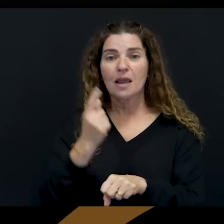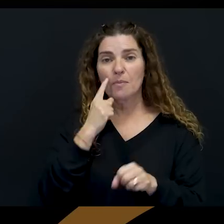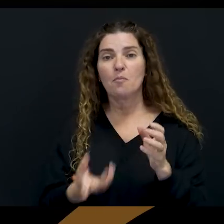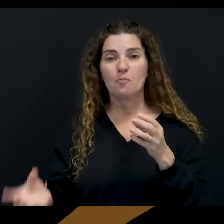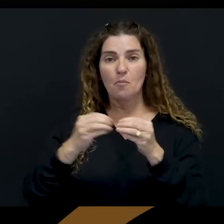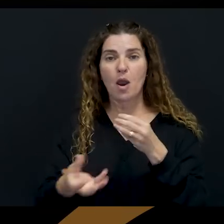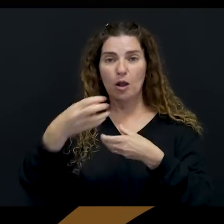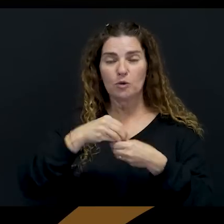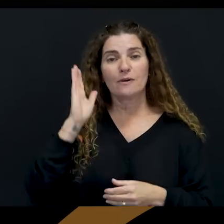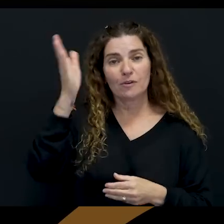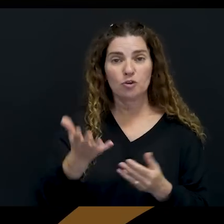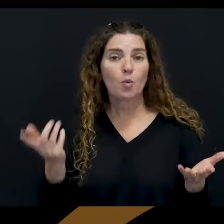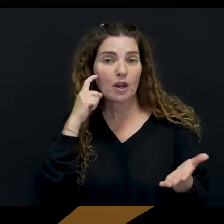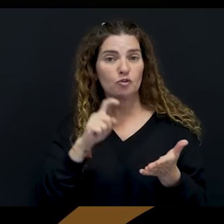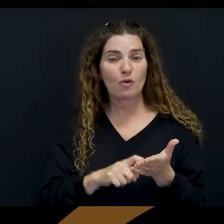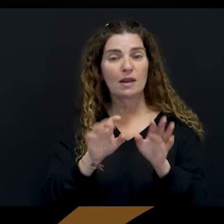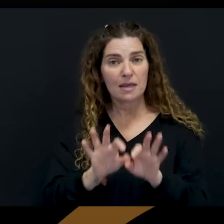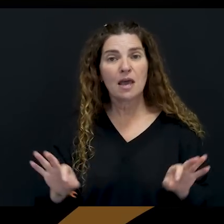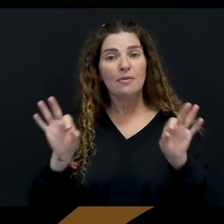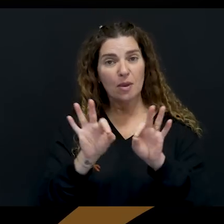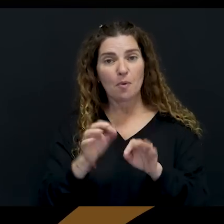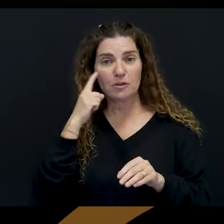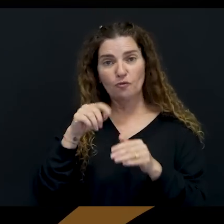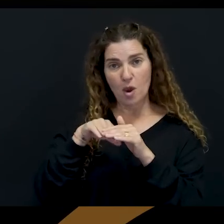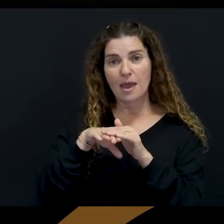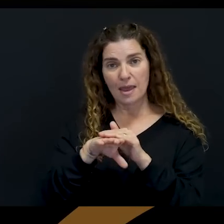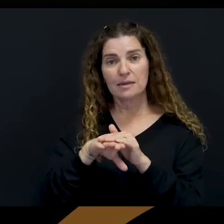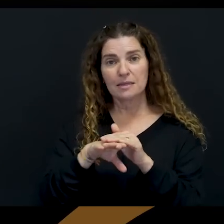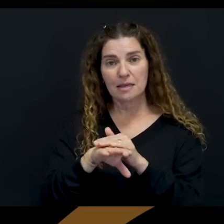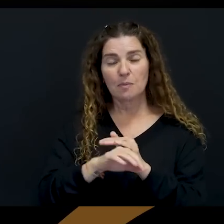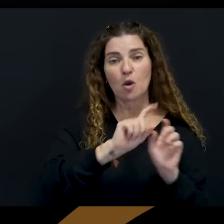We're here to recognize the critical importance of accessibility in all its forms.